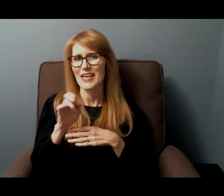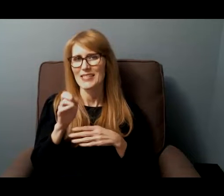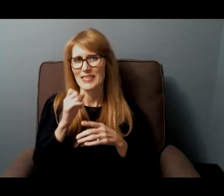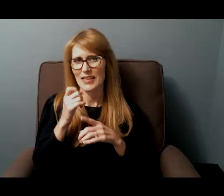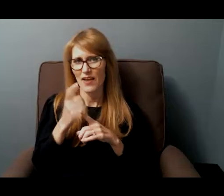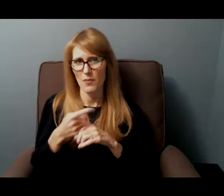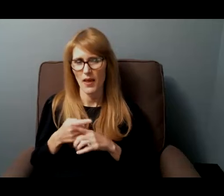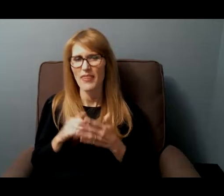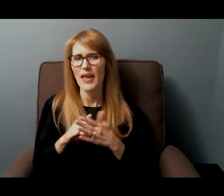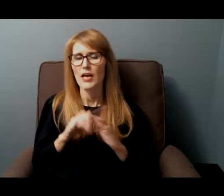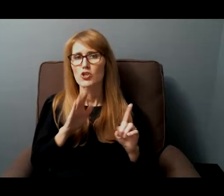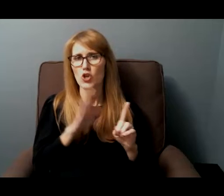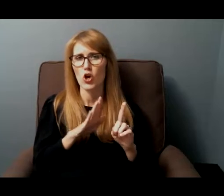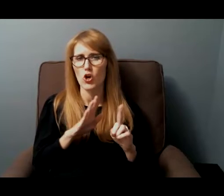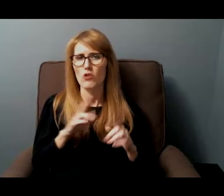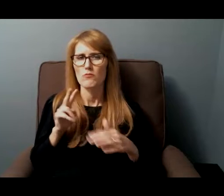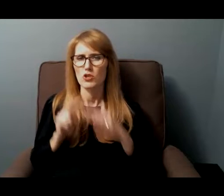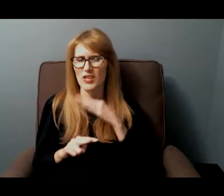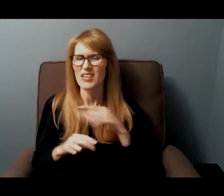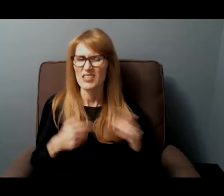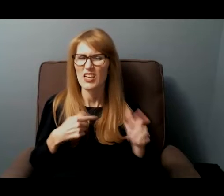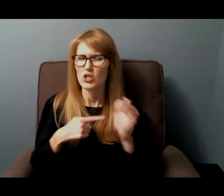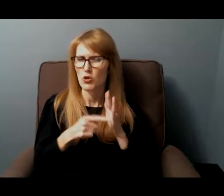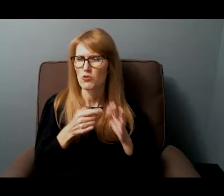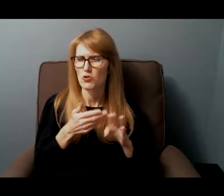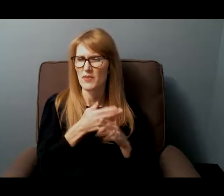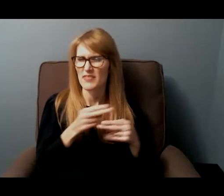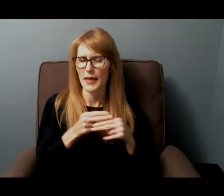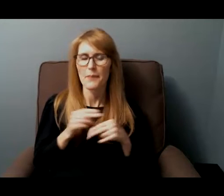which is the numbers I showed you on the previous slide. So when she contacts Social Security,